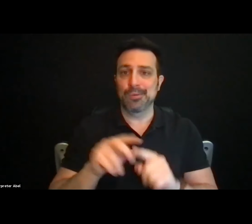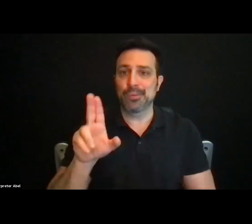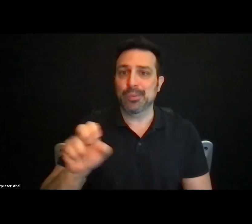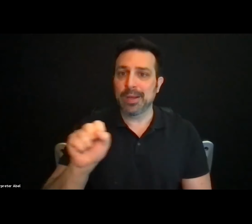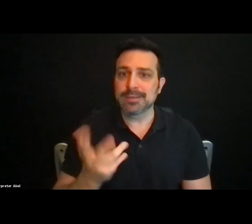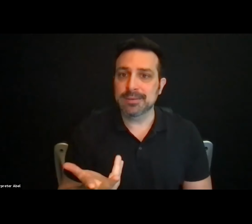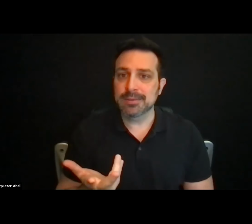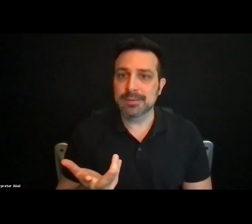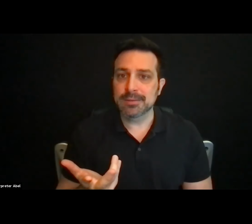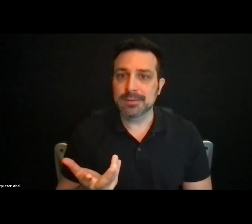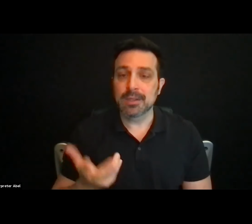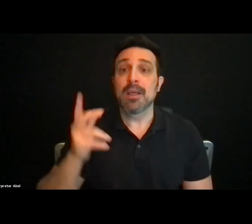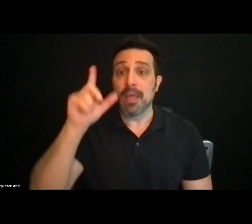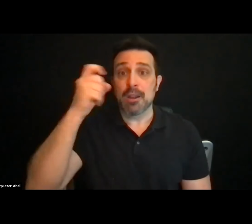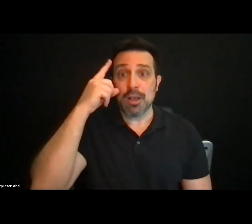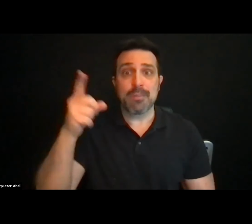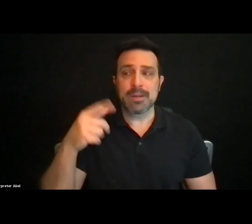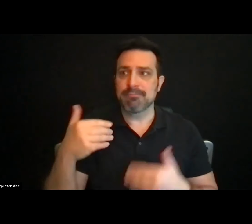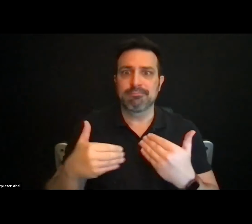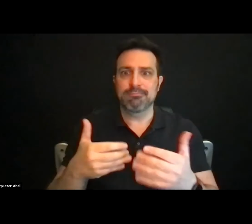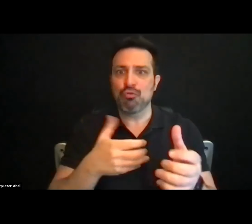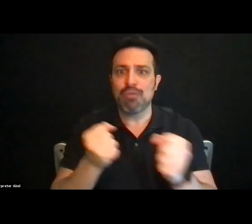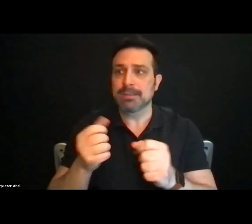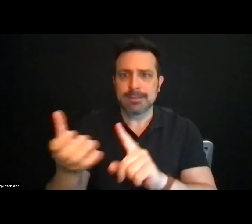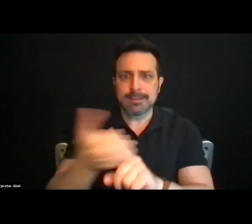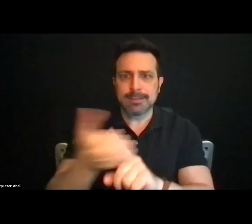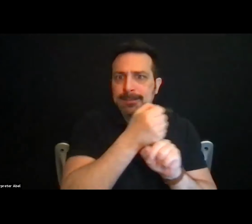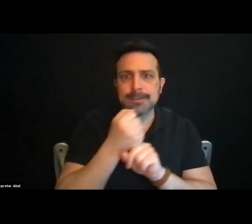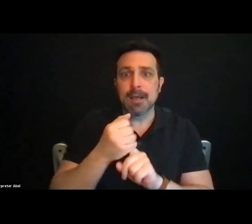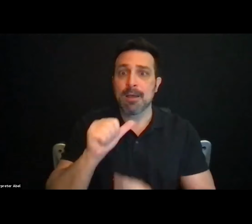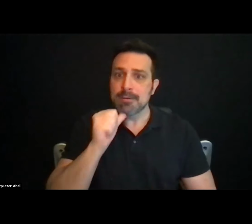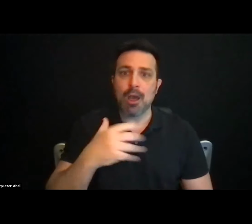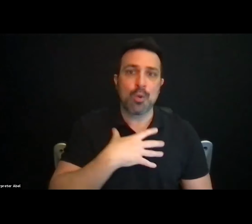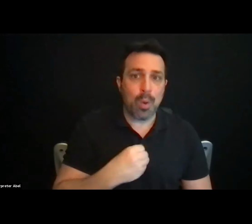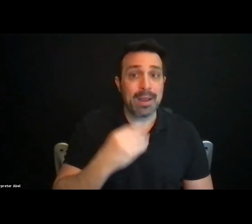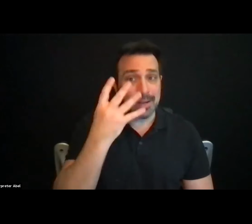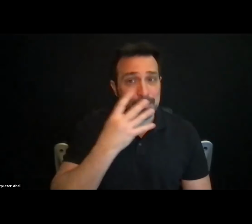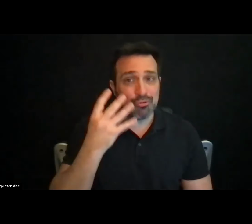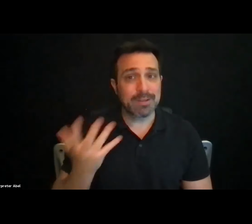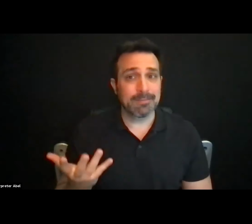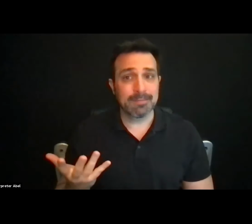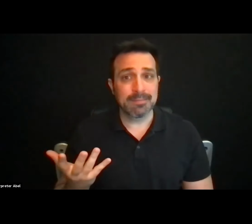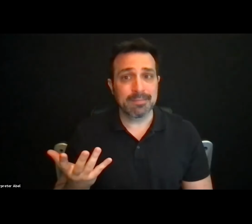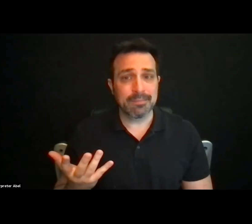Muslim ban, the federal government started blocking predominantly non-white people from entering the